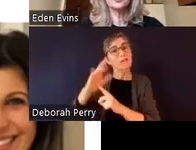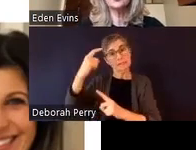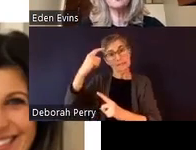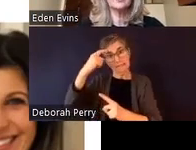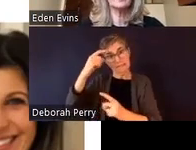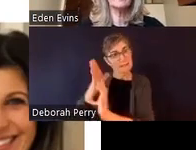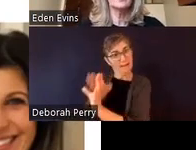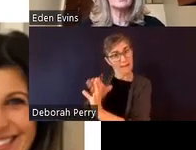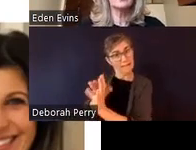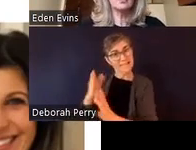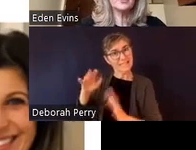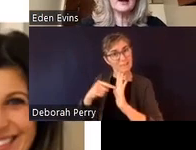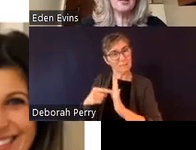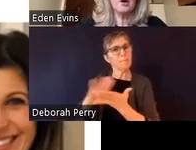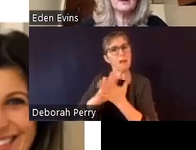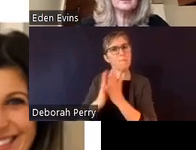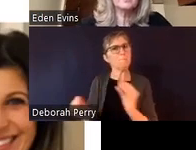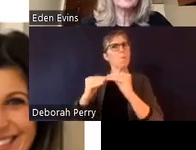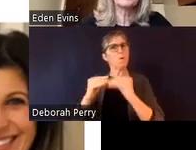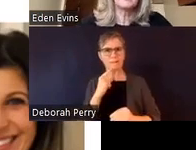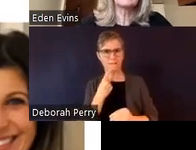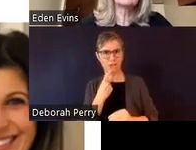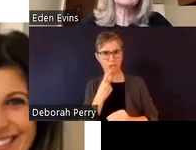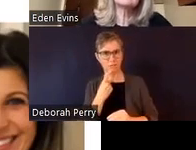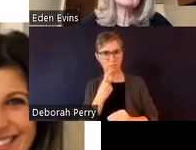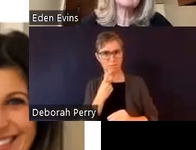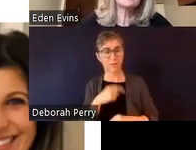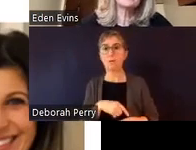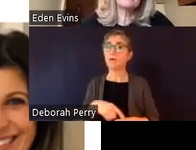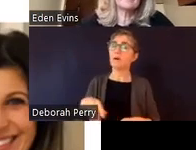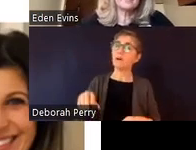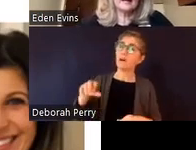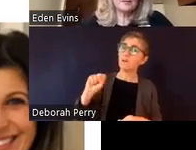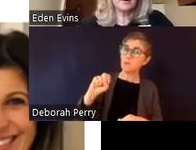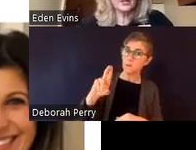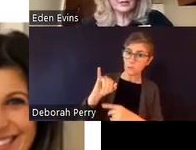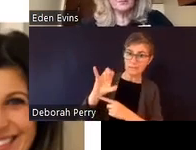just shown here is suicidal thoughts and this is a measure of anxiety and depression the